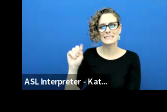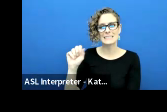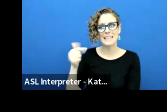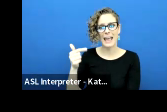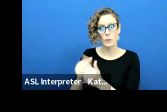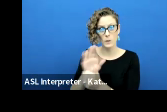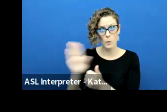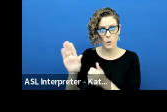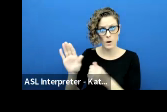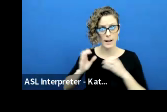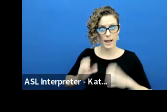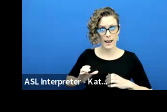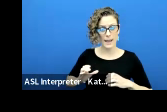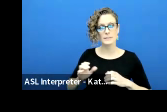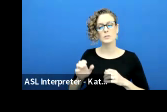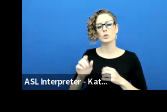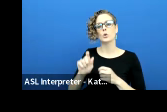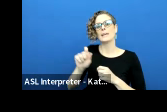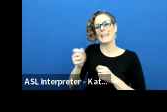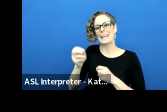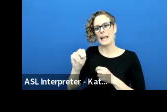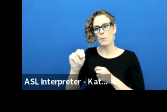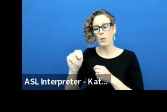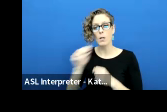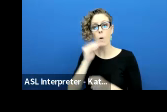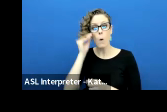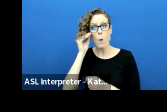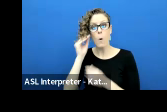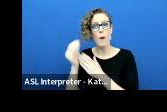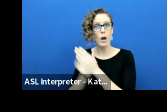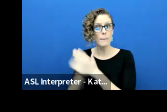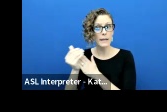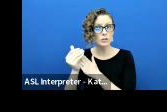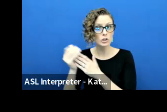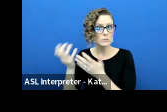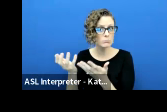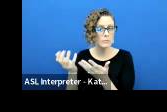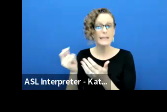to enable home automations and if so what are the pros or cons that you found with them